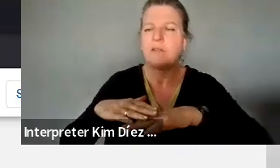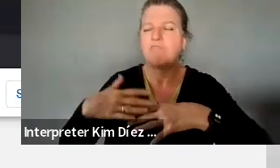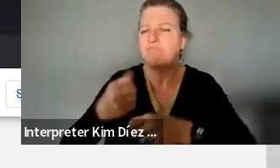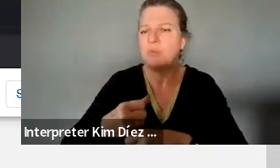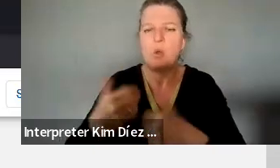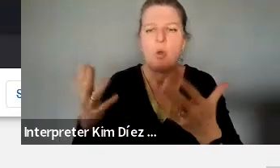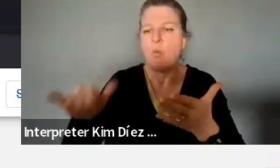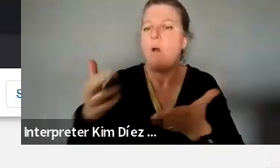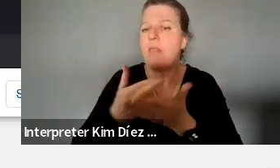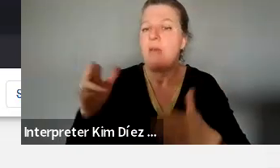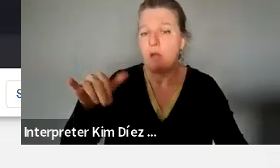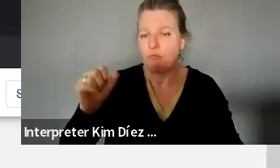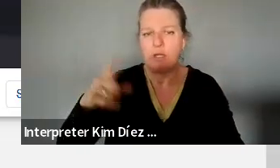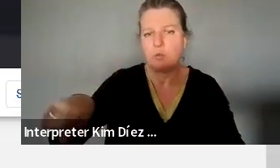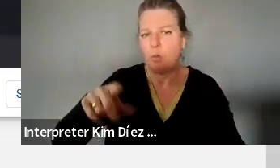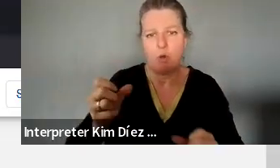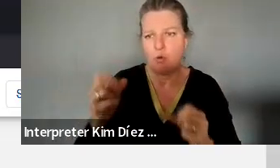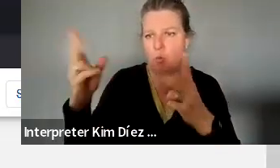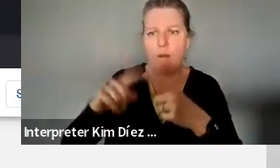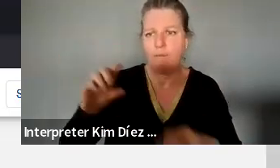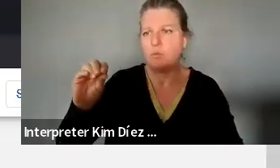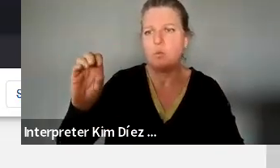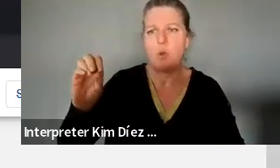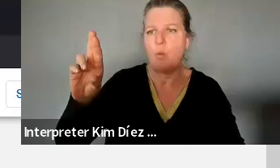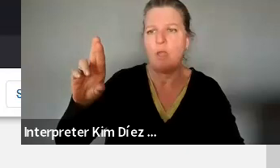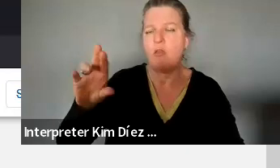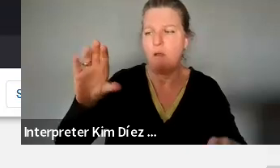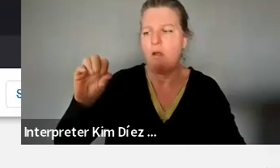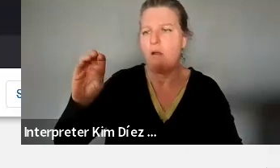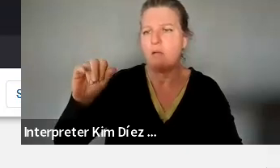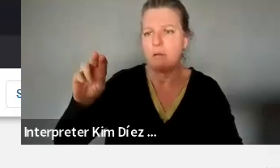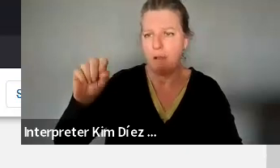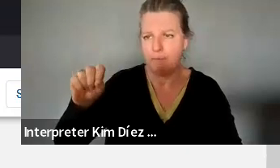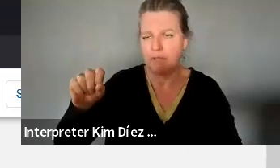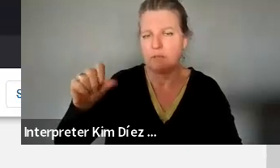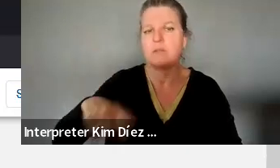that you are uploading to OER Commons and maybe what you hope to achieve with it.